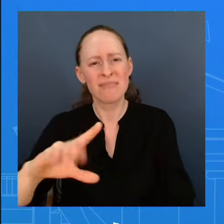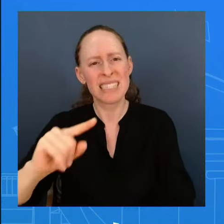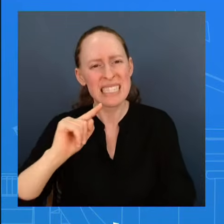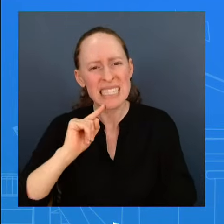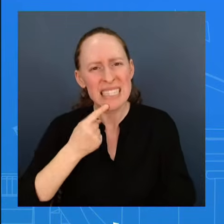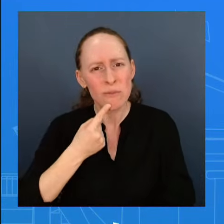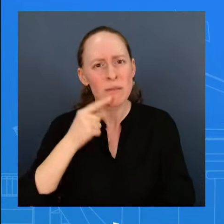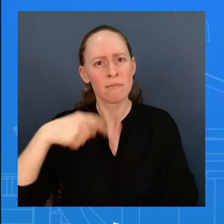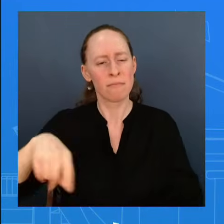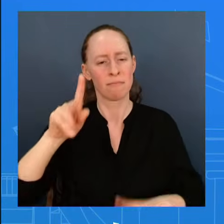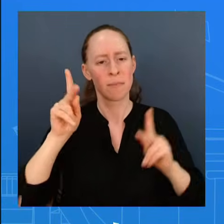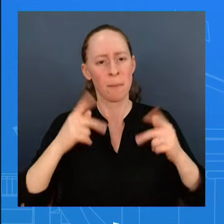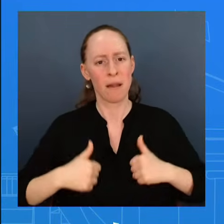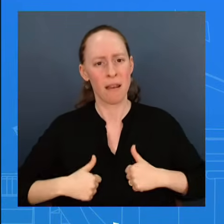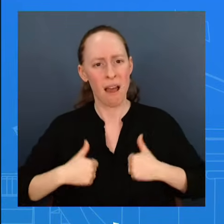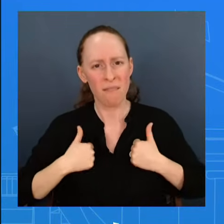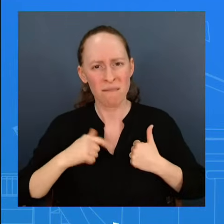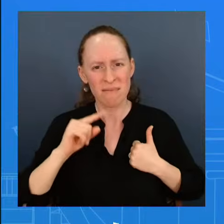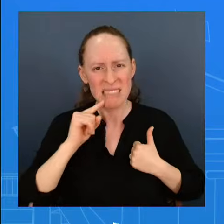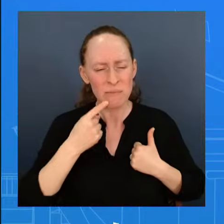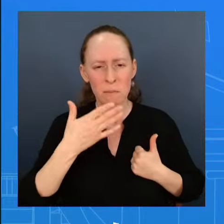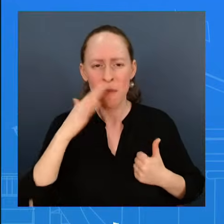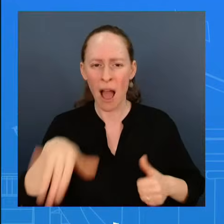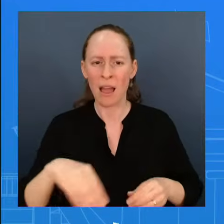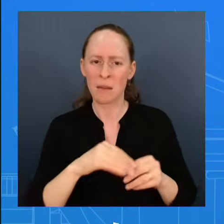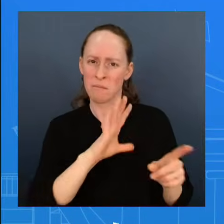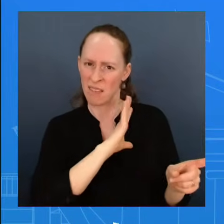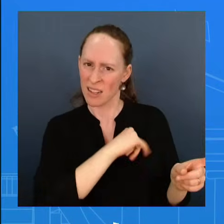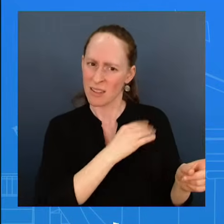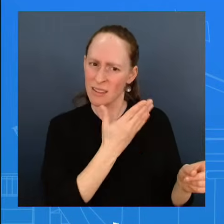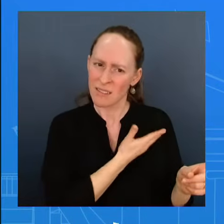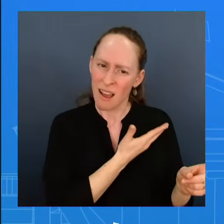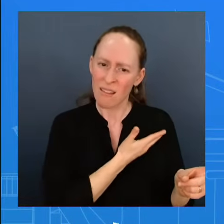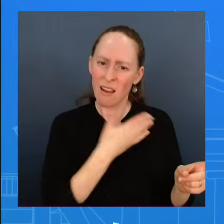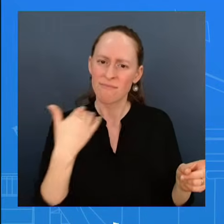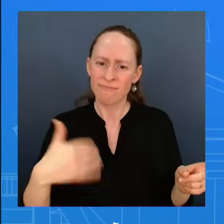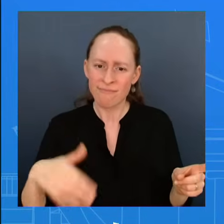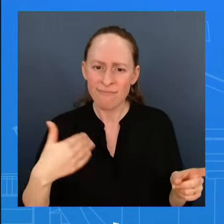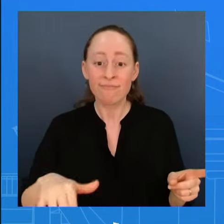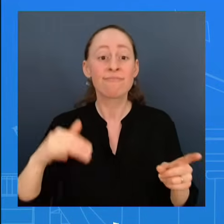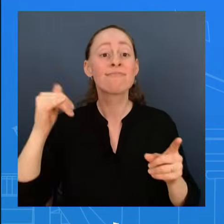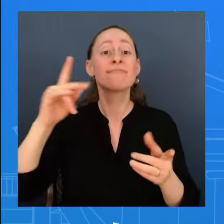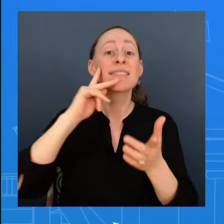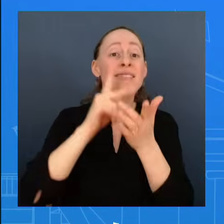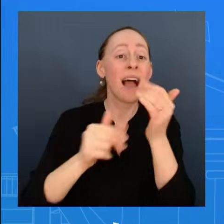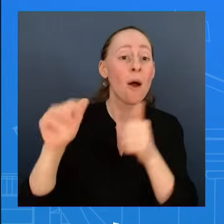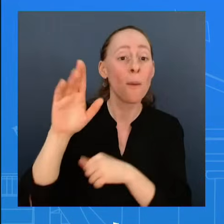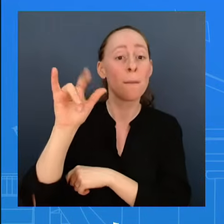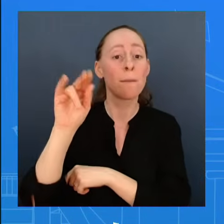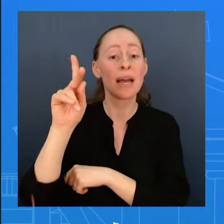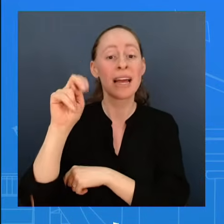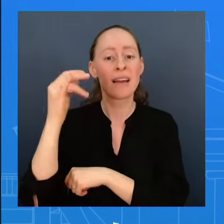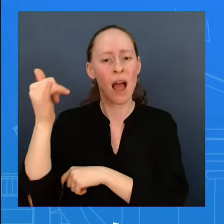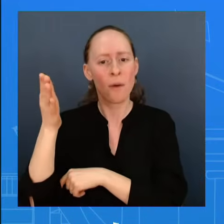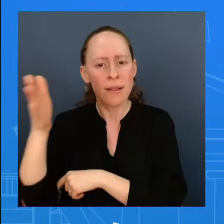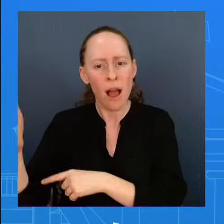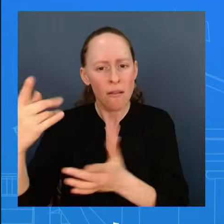I just mentioned the Secretary -- Secretary Blinken is going to be talking about the humanitarian aid that we are trying to get into Gaza for the people of Gaza.